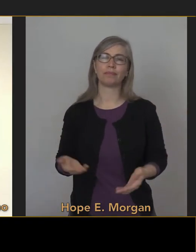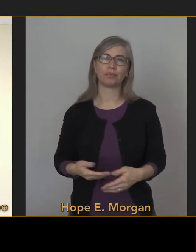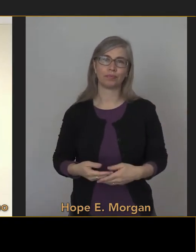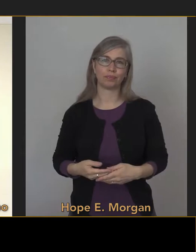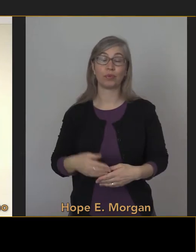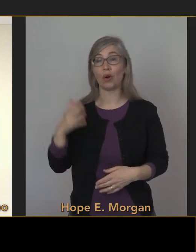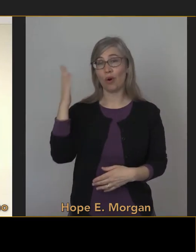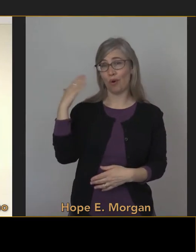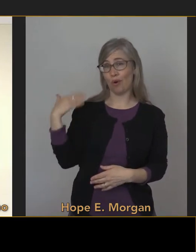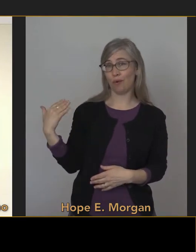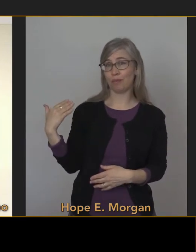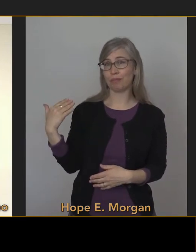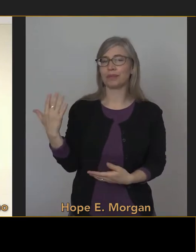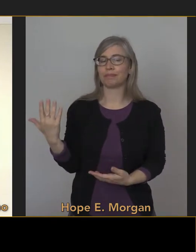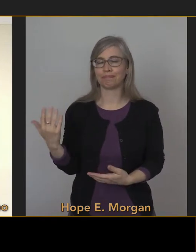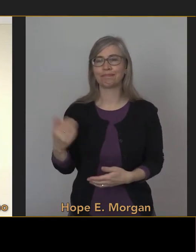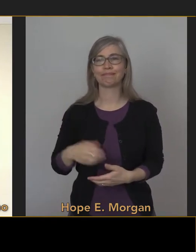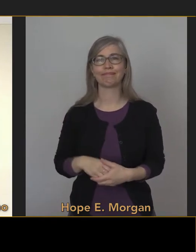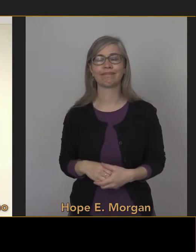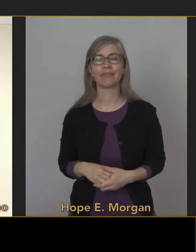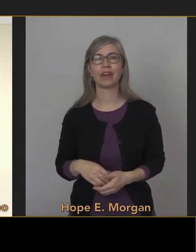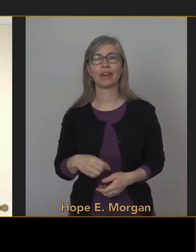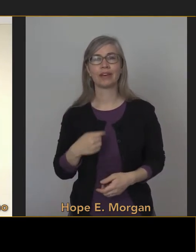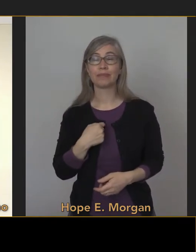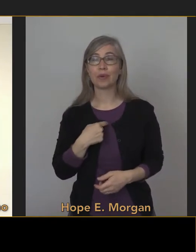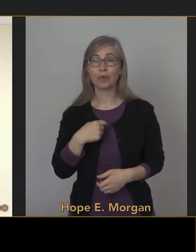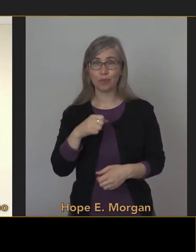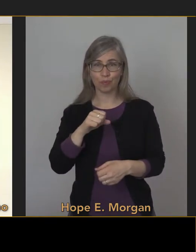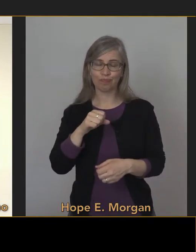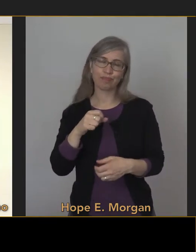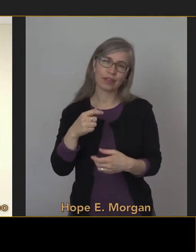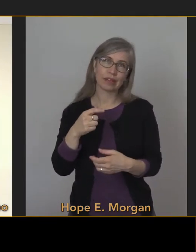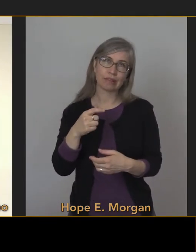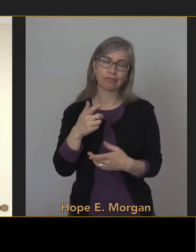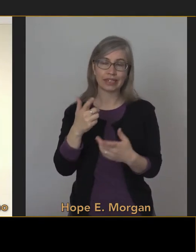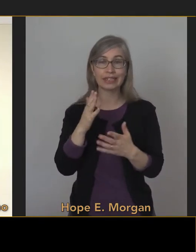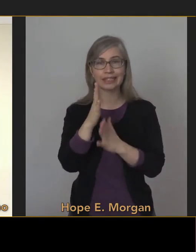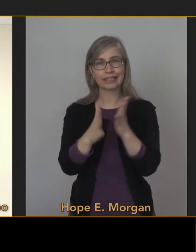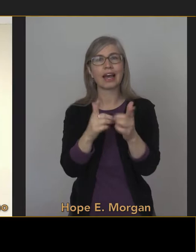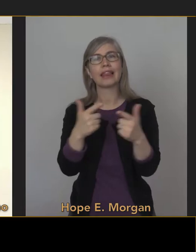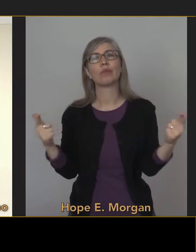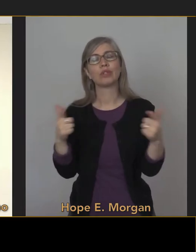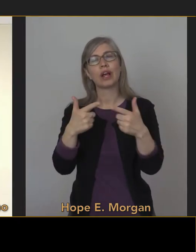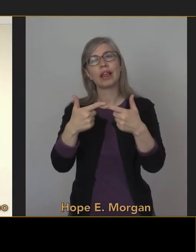...also this one. And I am a sign language linguist...